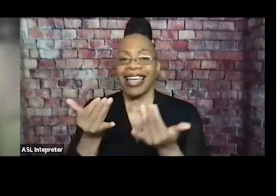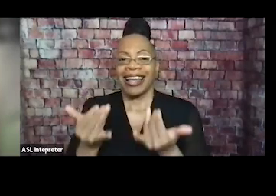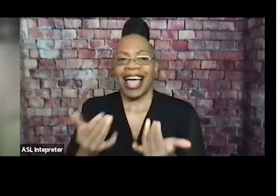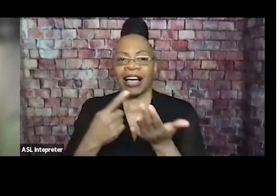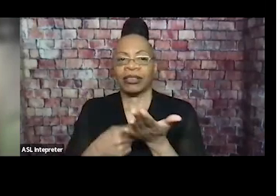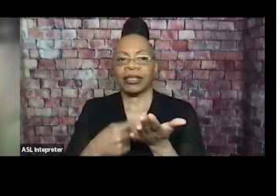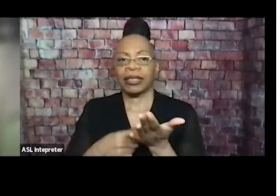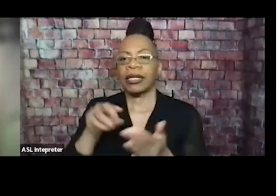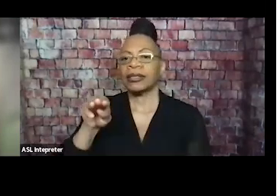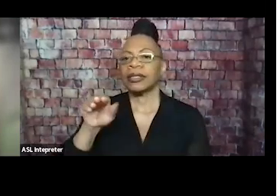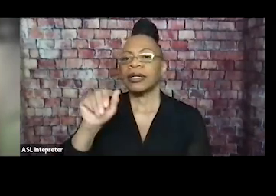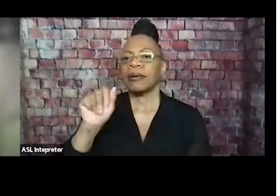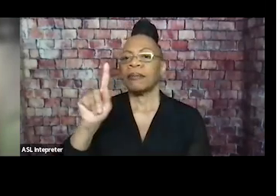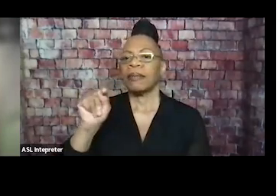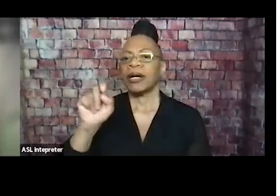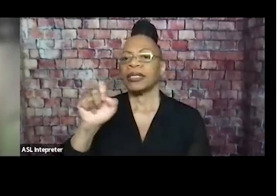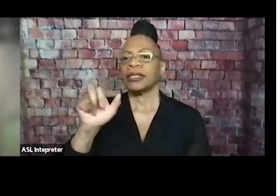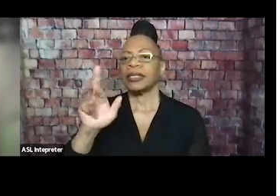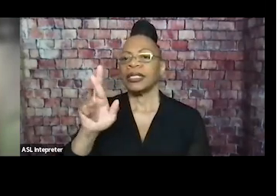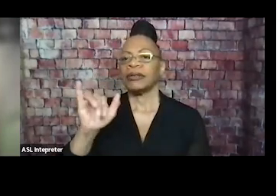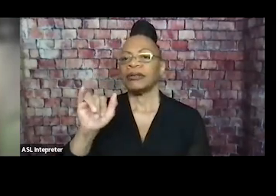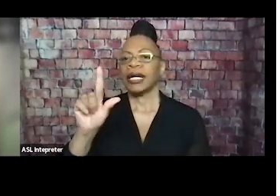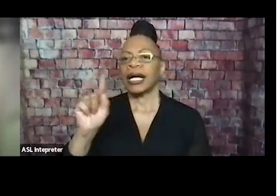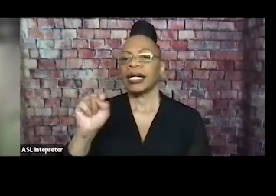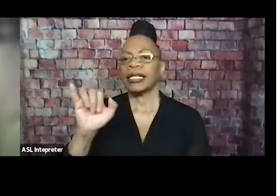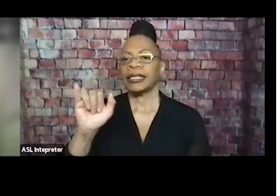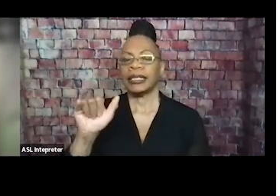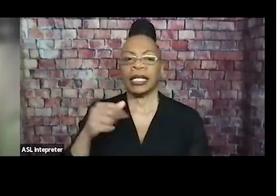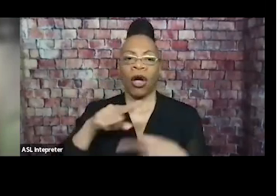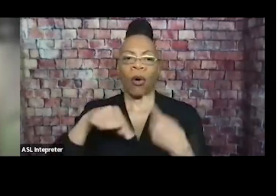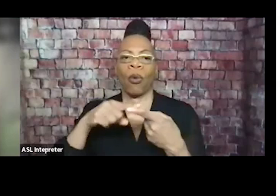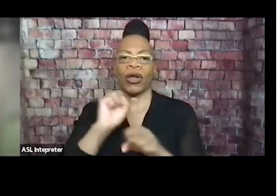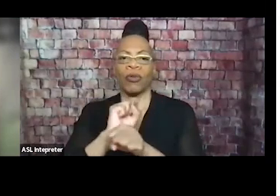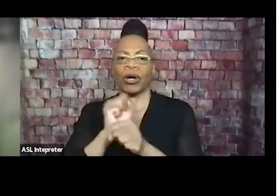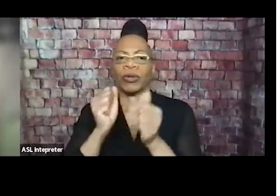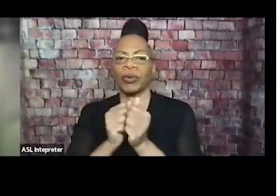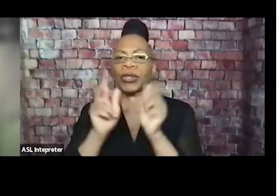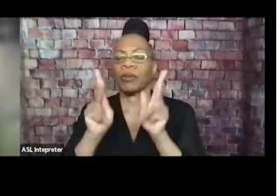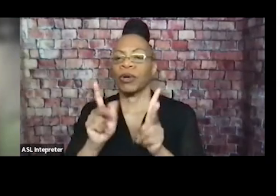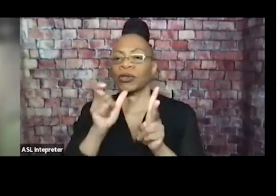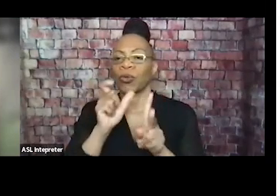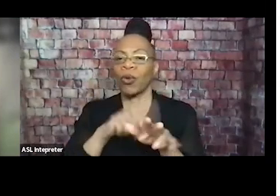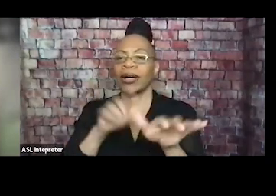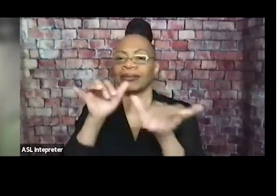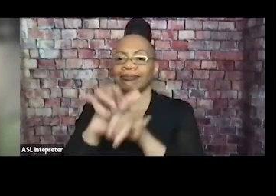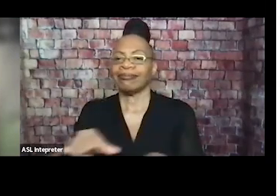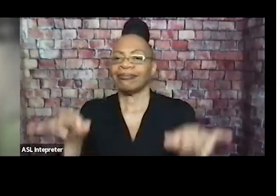When we're working with people who have a co-occurring substance use disorder, it's really important to understand